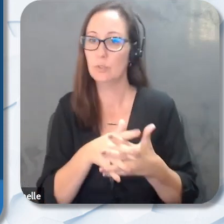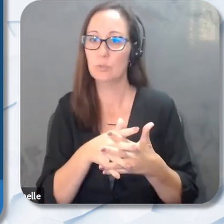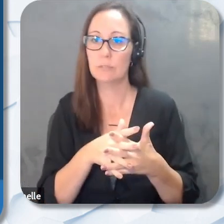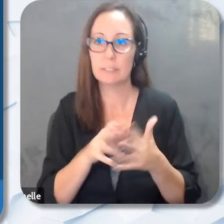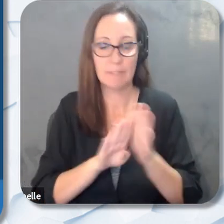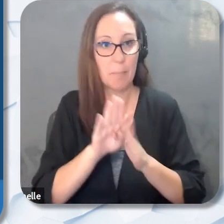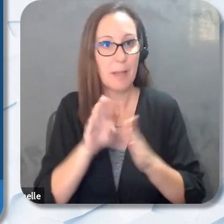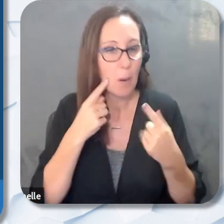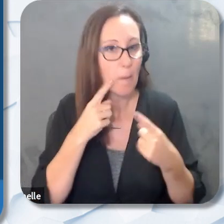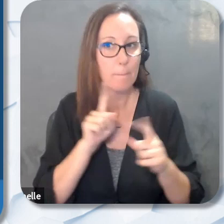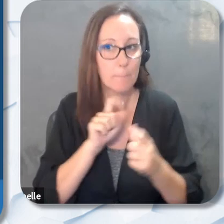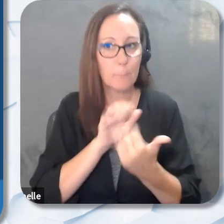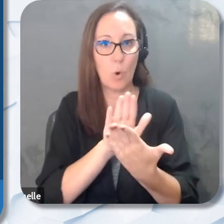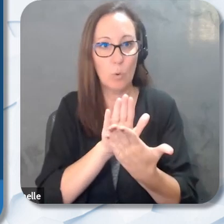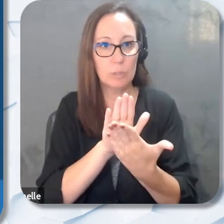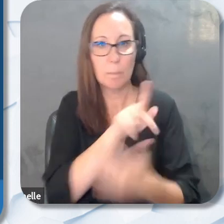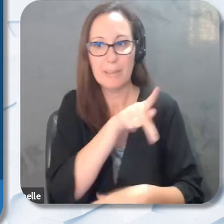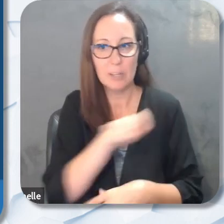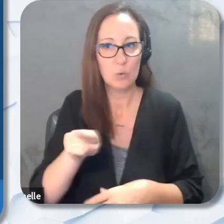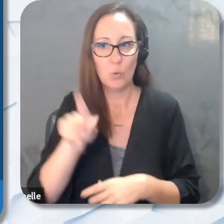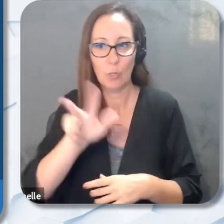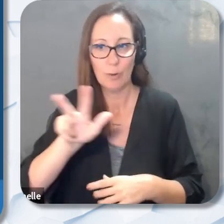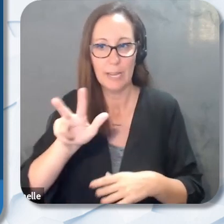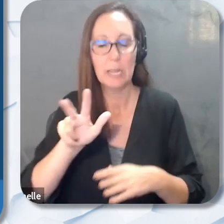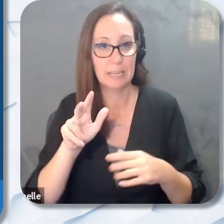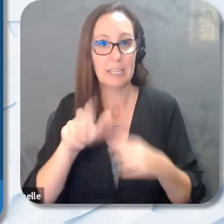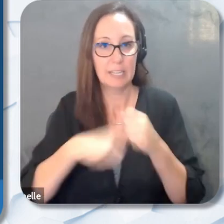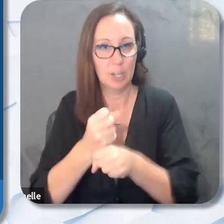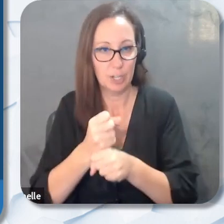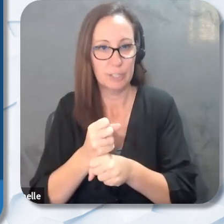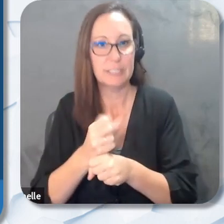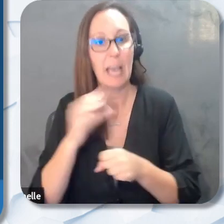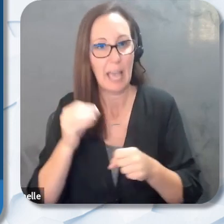the p3 years and how to start building towards that vision, through your implementation of up